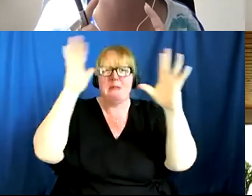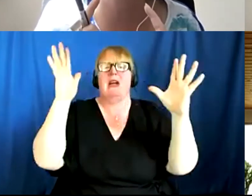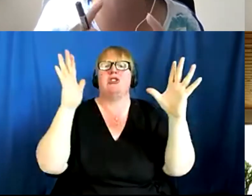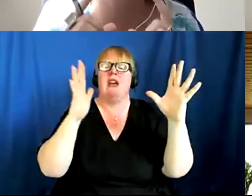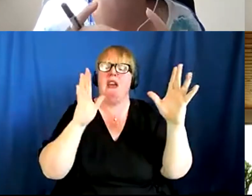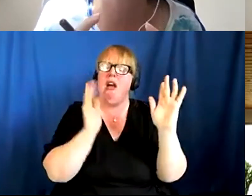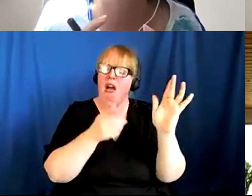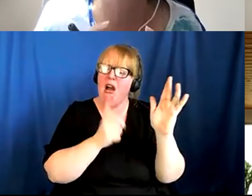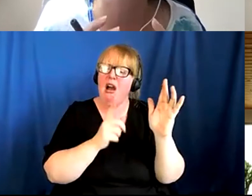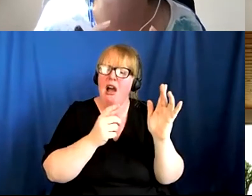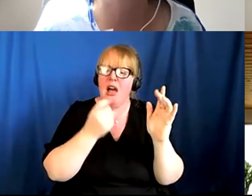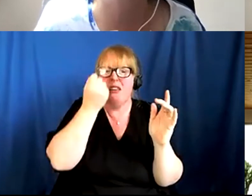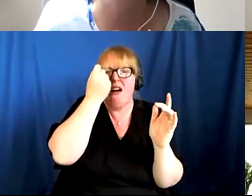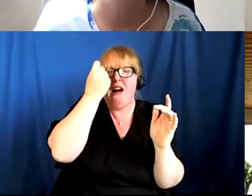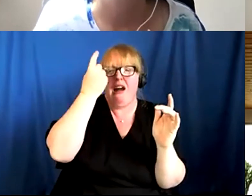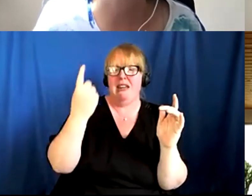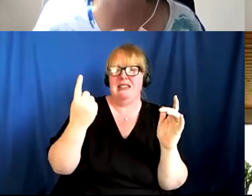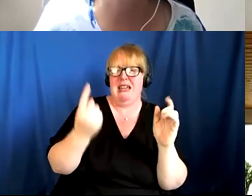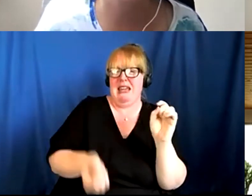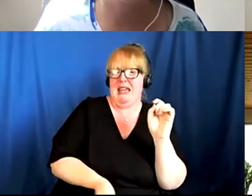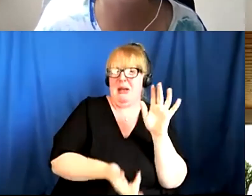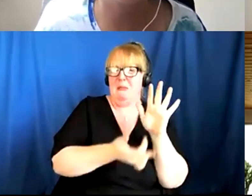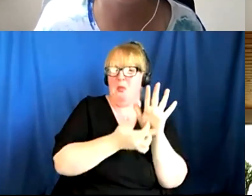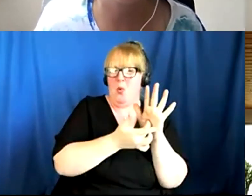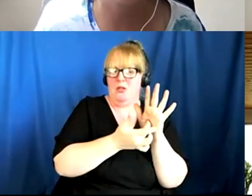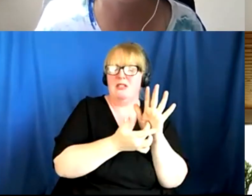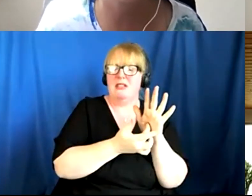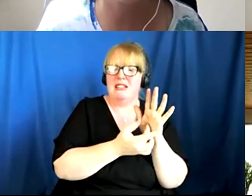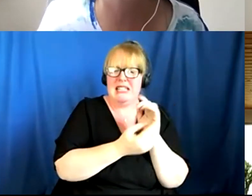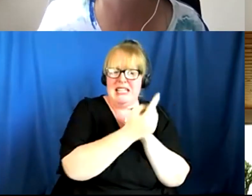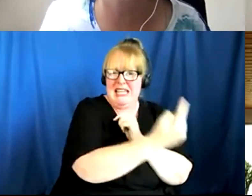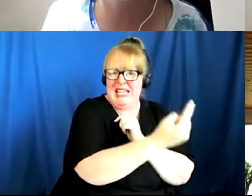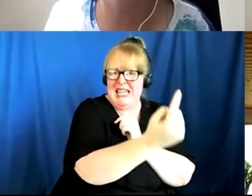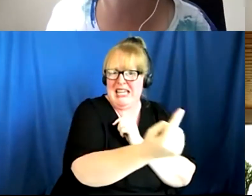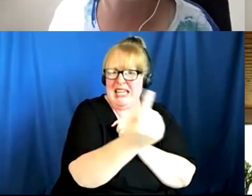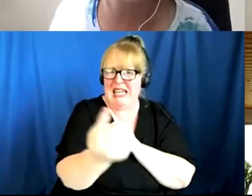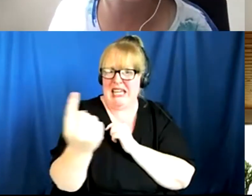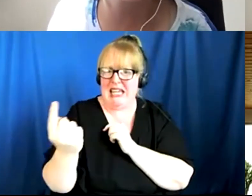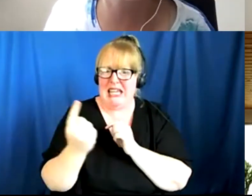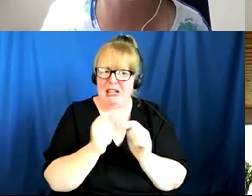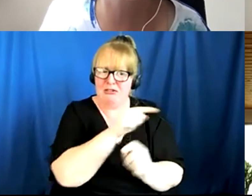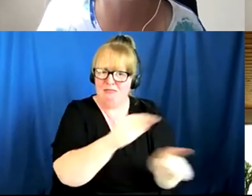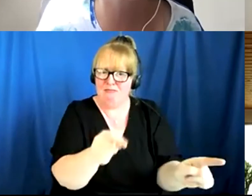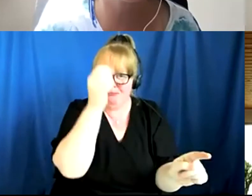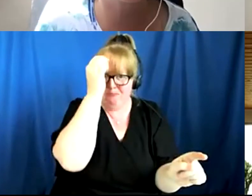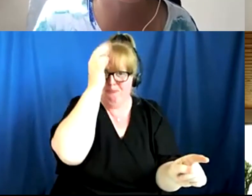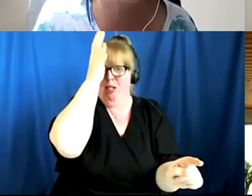I think it's very important to remember that, that each of these people they have, they have incredible knowledge and expertise and put that in creative potential,